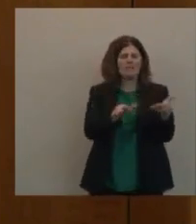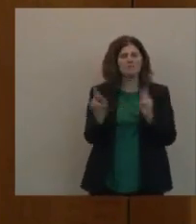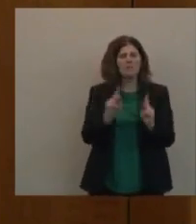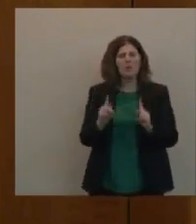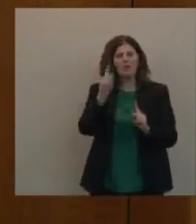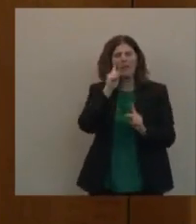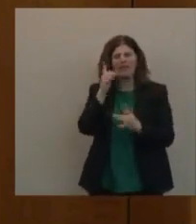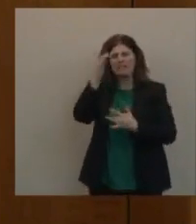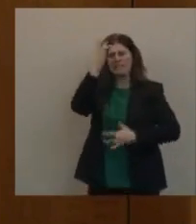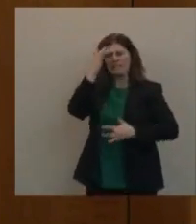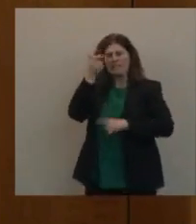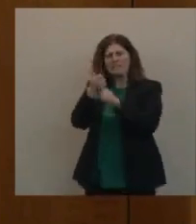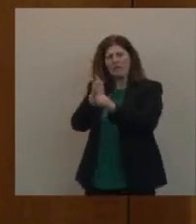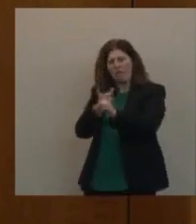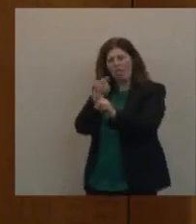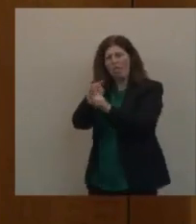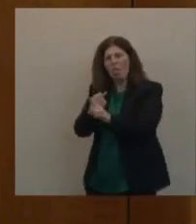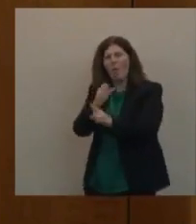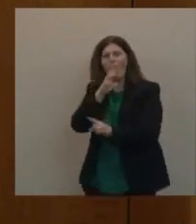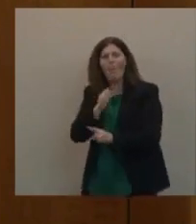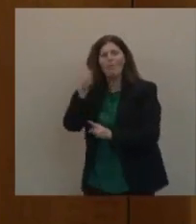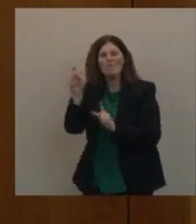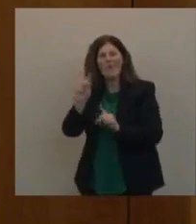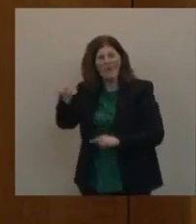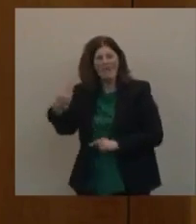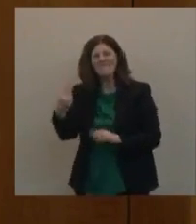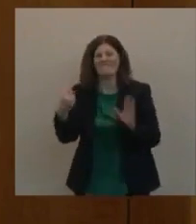ARE ACTUALLY MAKING PROGRESS I WANT TO TALK ABOUT DEATHS AS WELL.